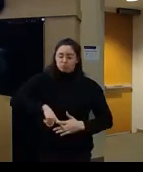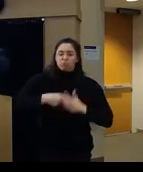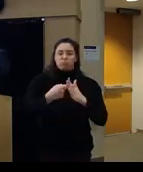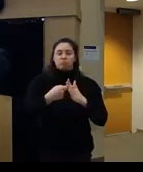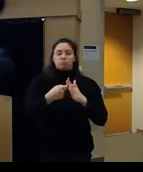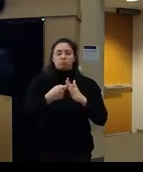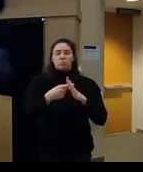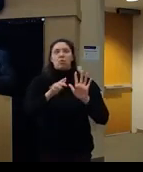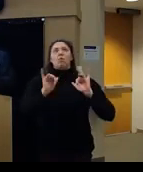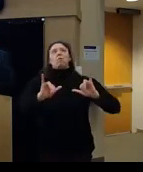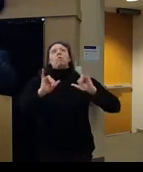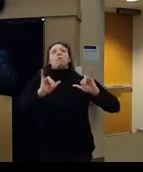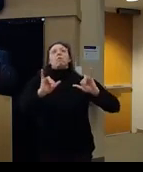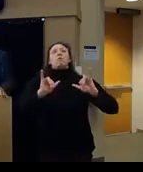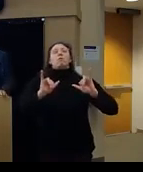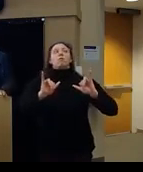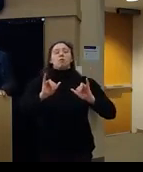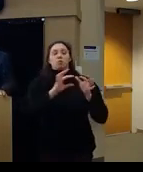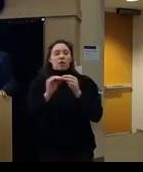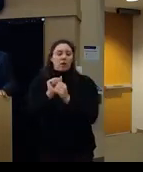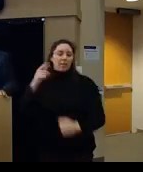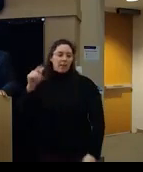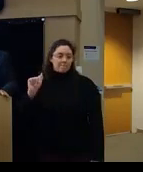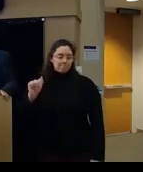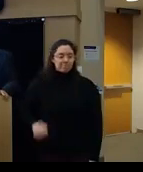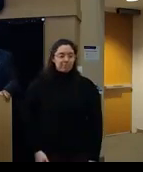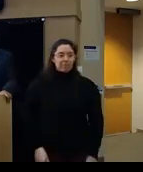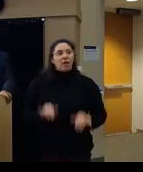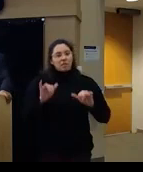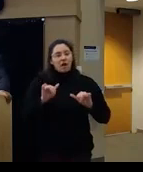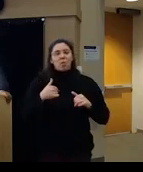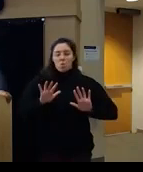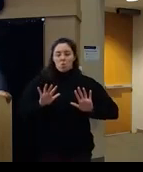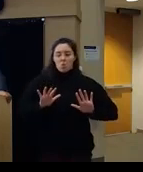to Jesus moments with the apaas that's what had them say wait a minute maybe we should look at